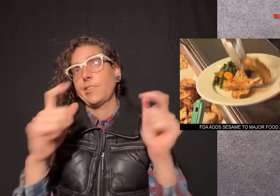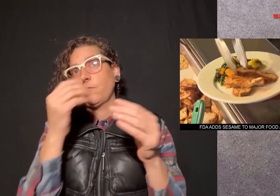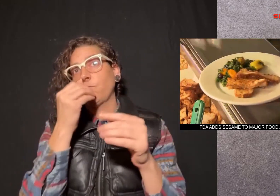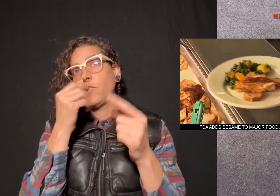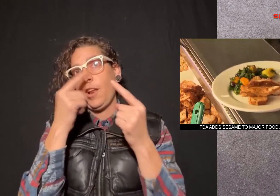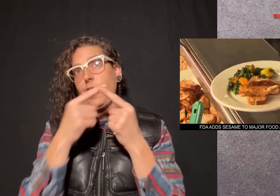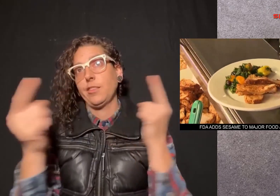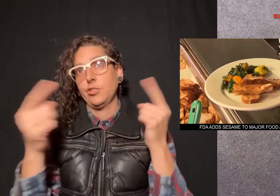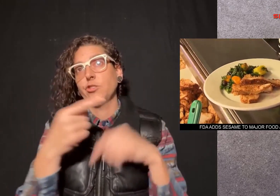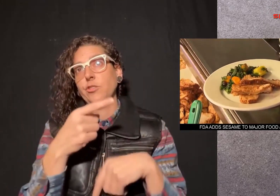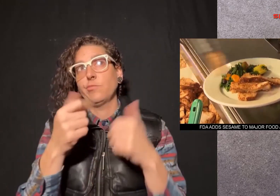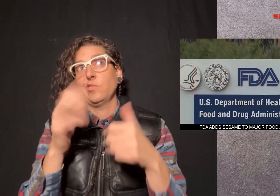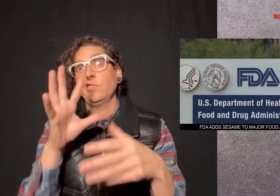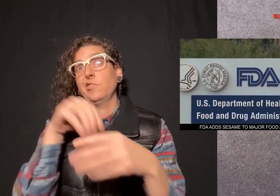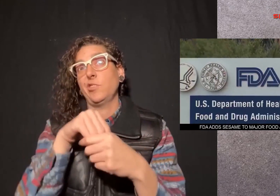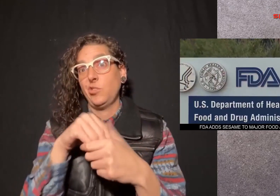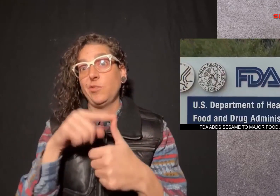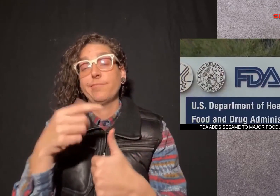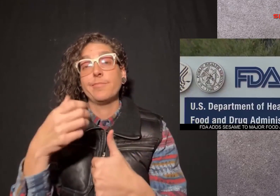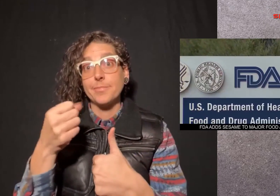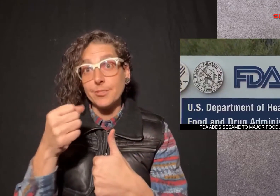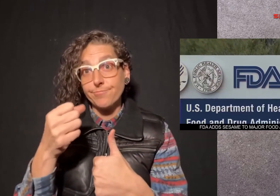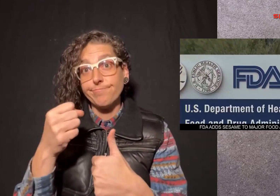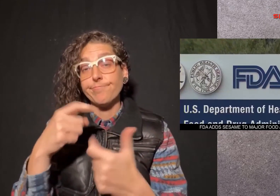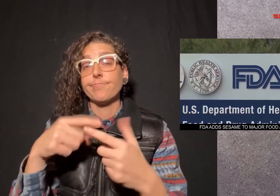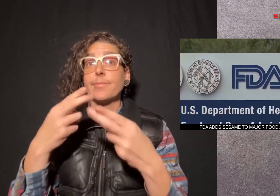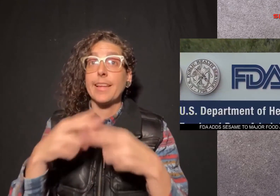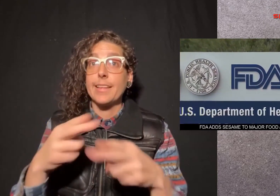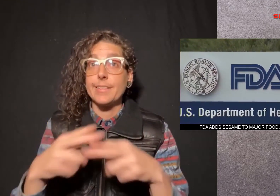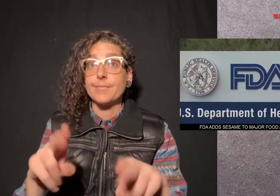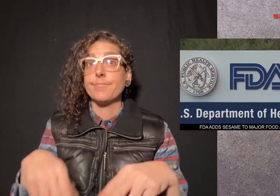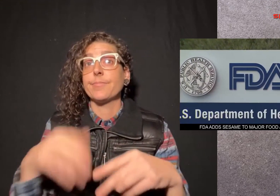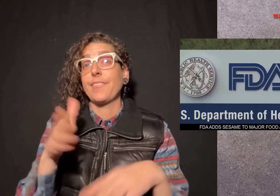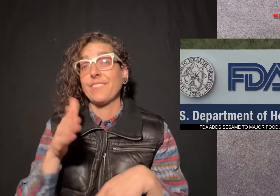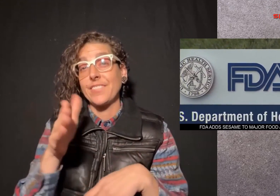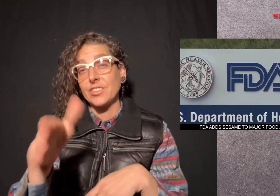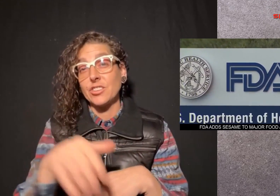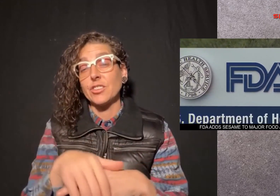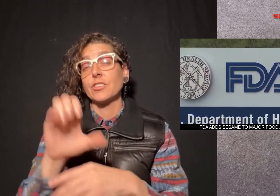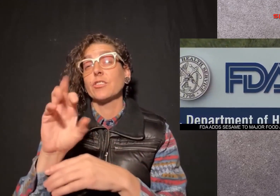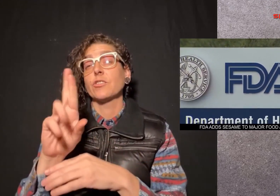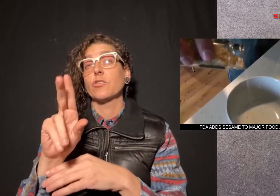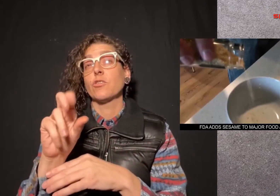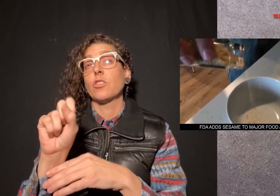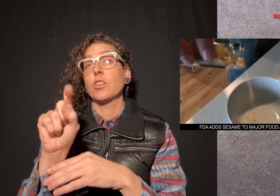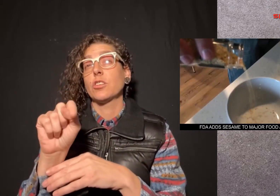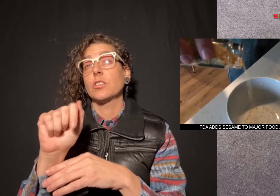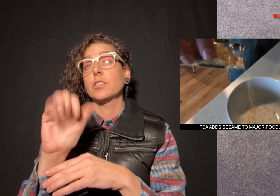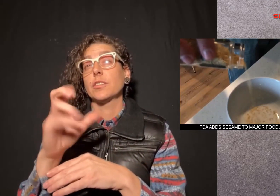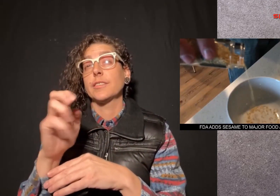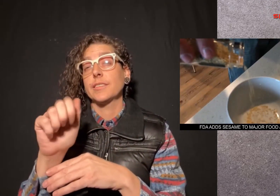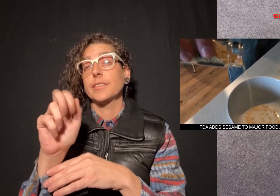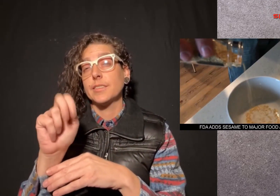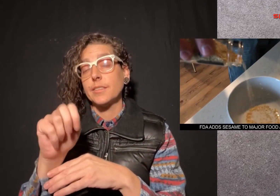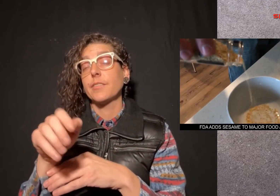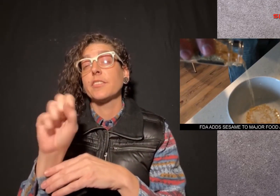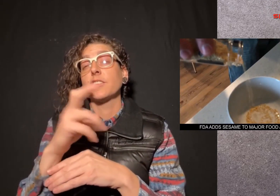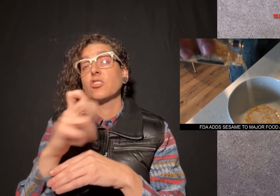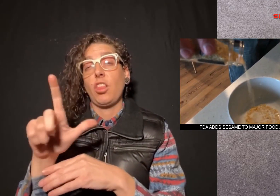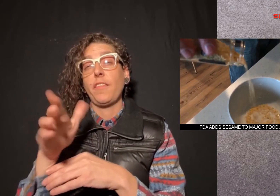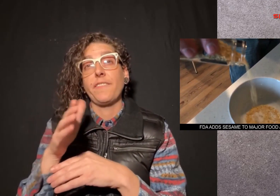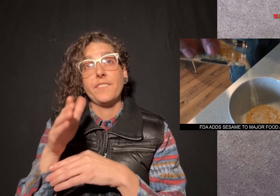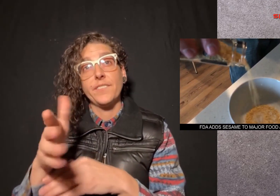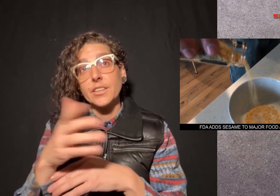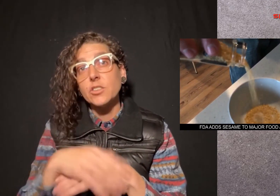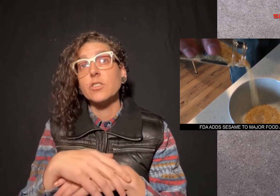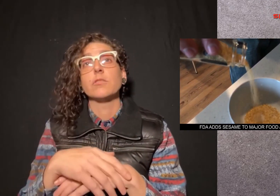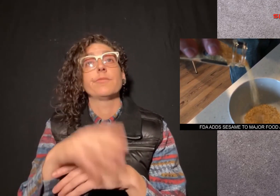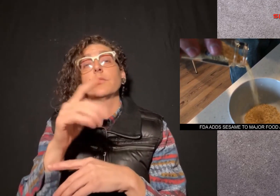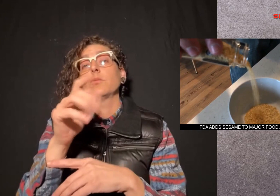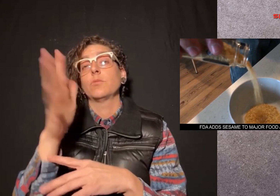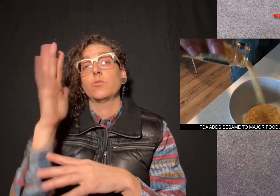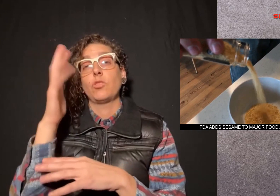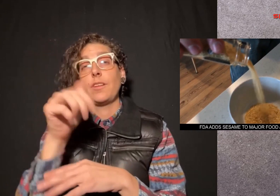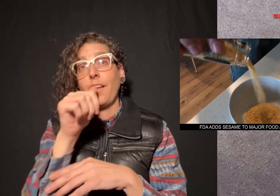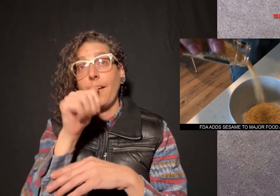the major food allergens list which includes milk eggs fish crustacean shellfish tree nuts